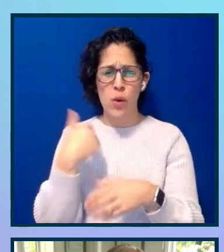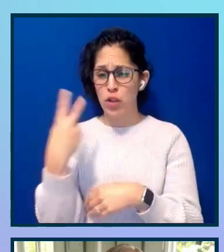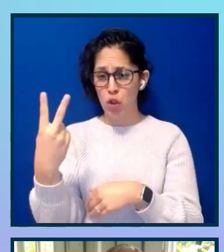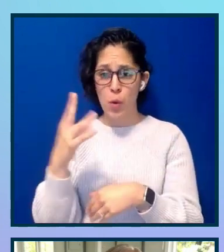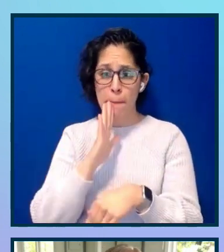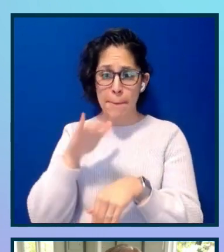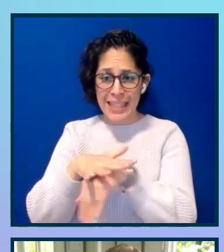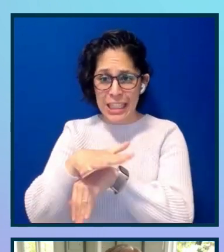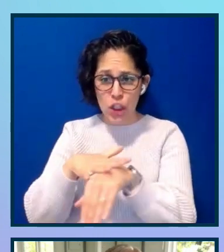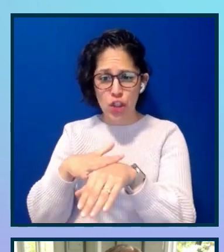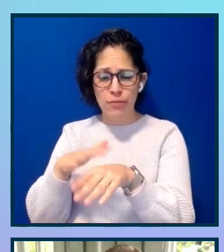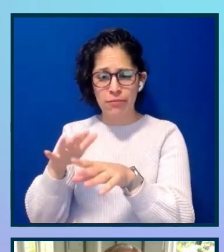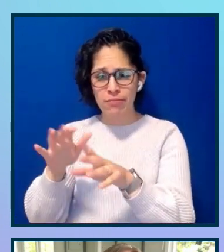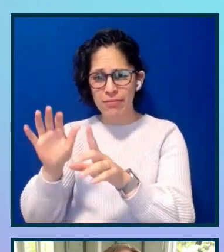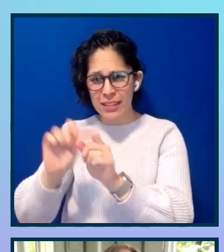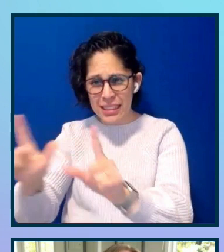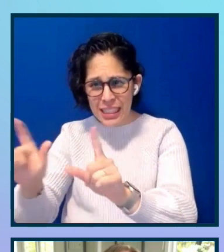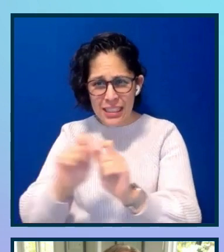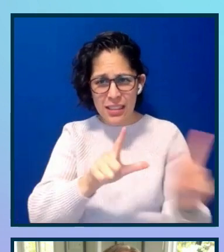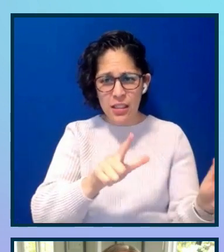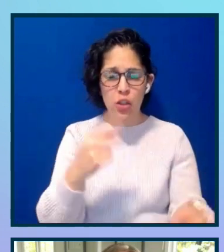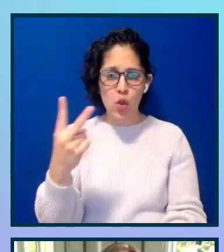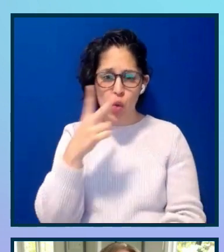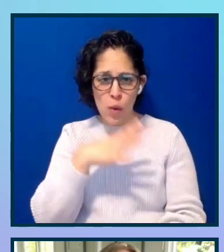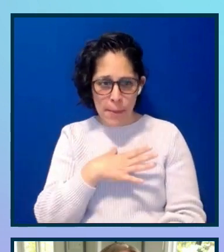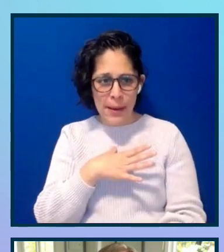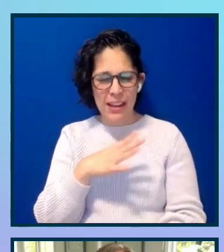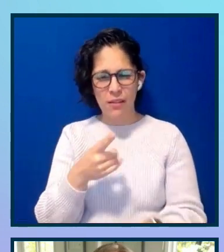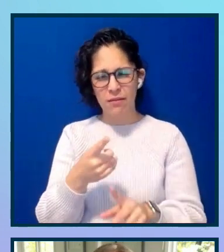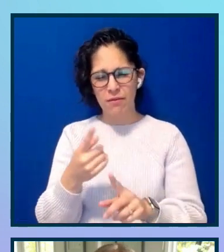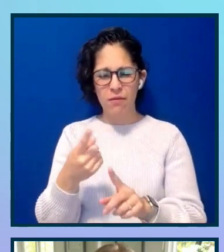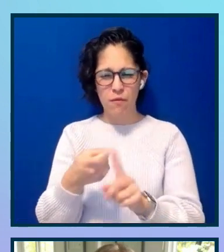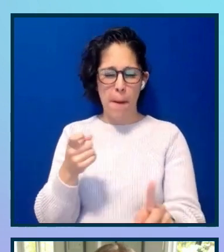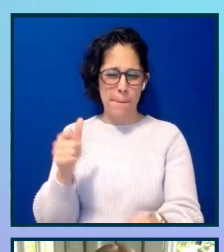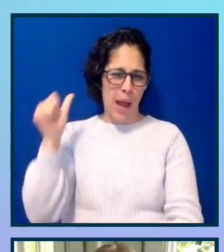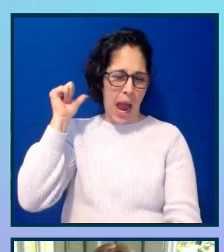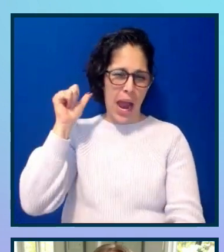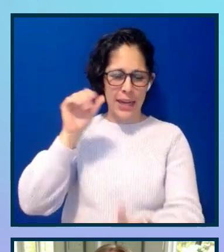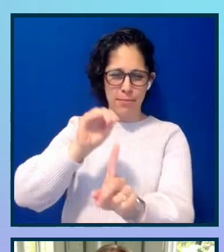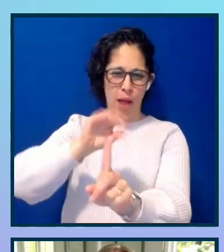and we have the two females shot from behind and there's a sun in the sky,